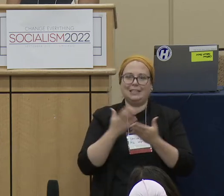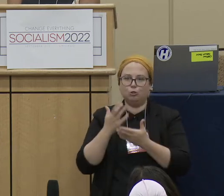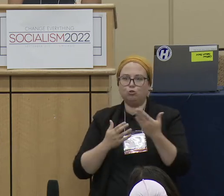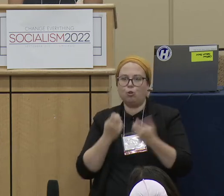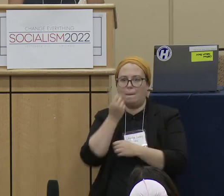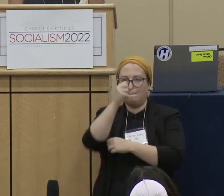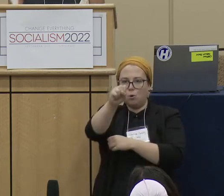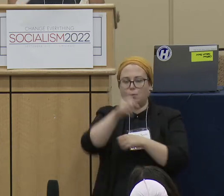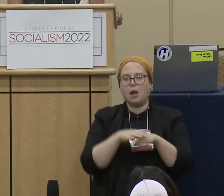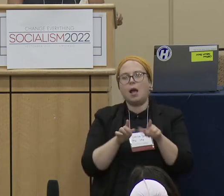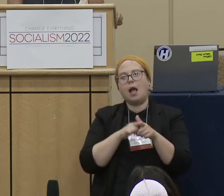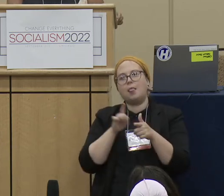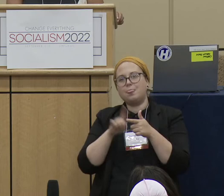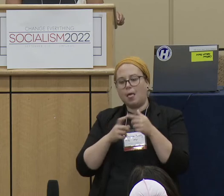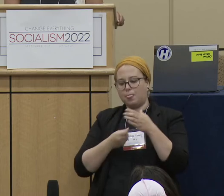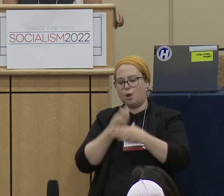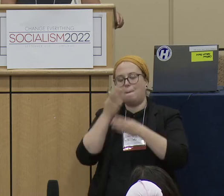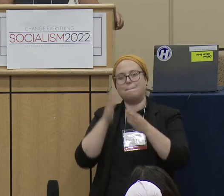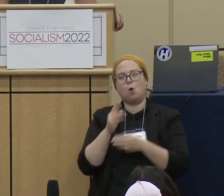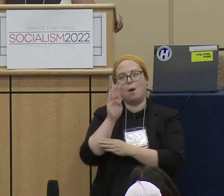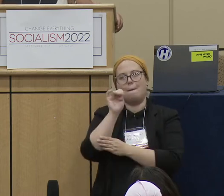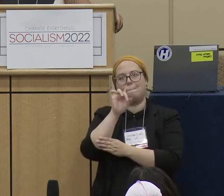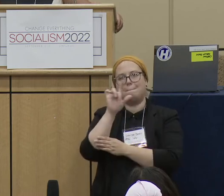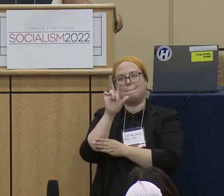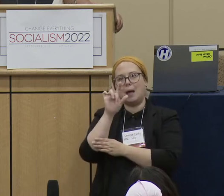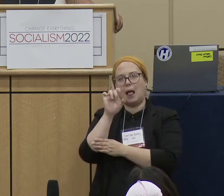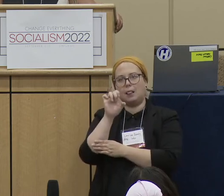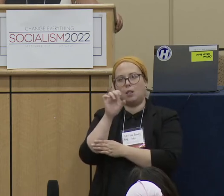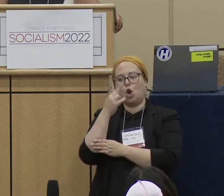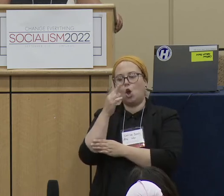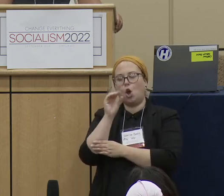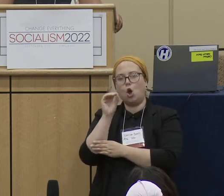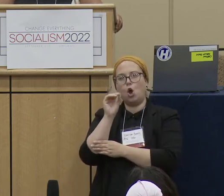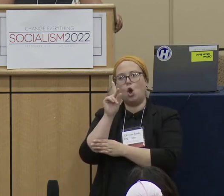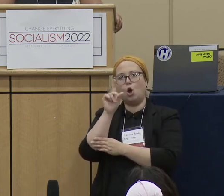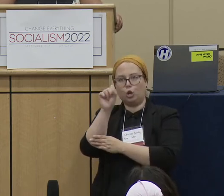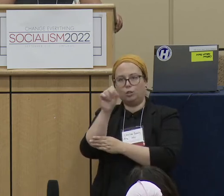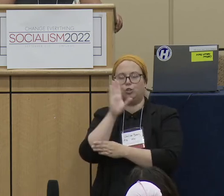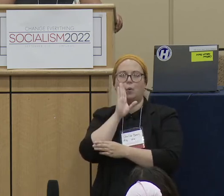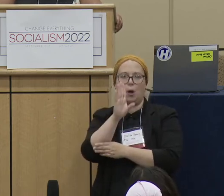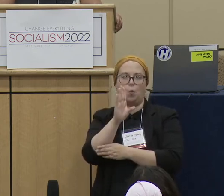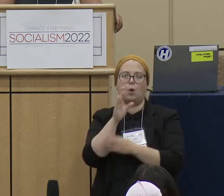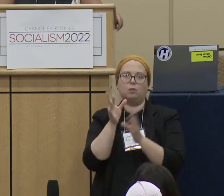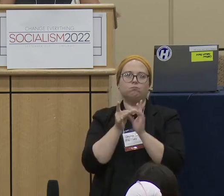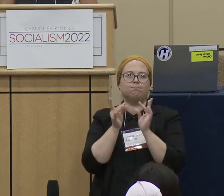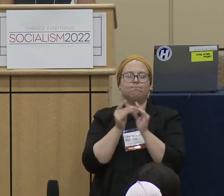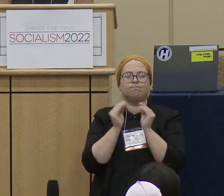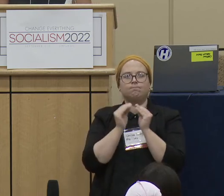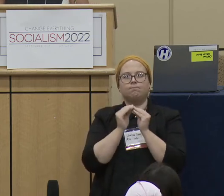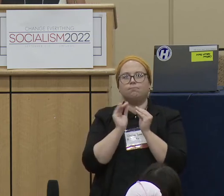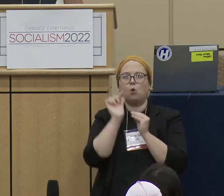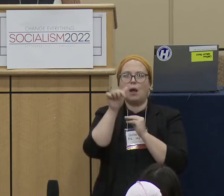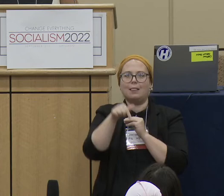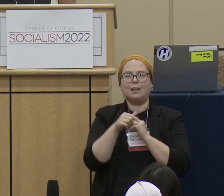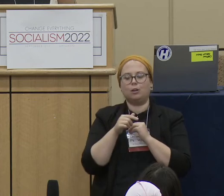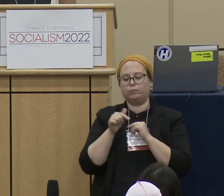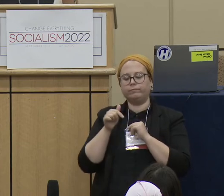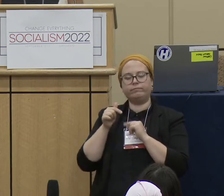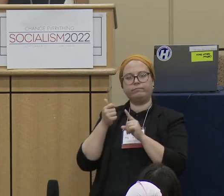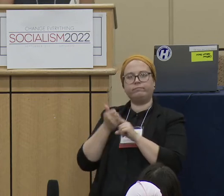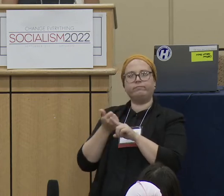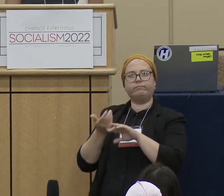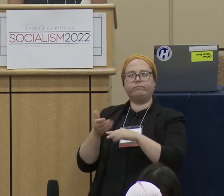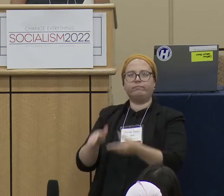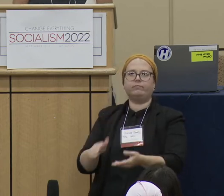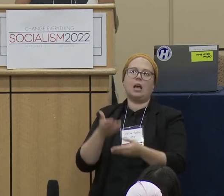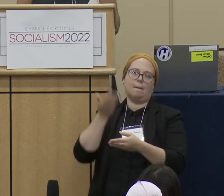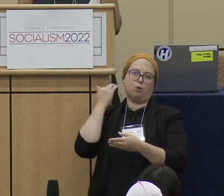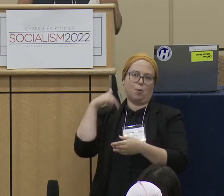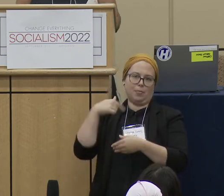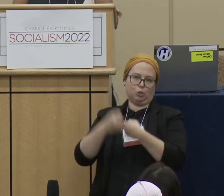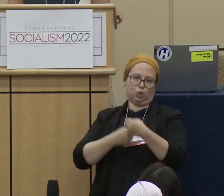multisectorial movement . And then the writer , Hooks,